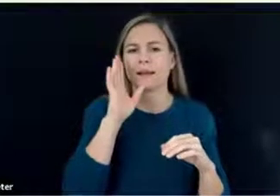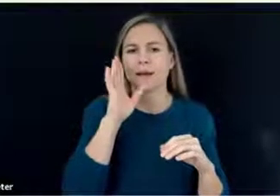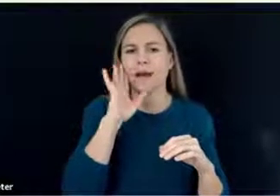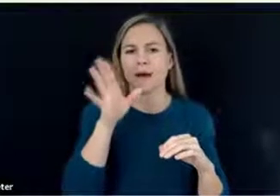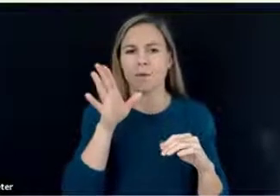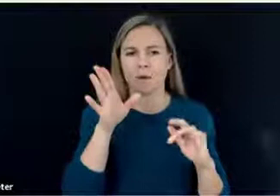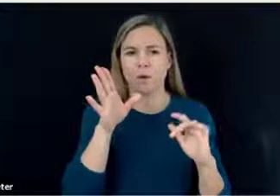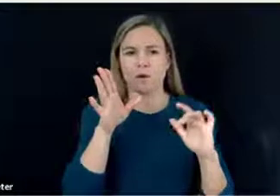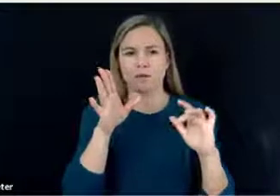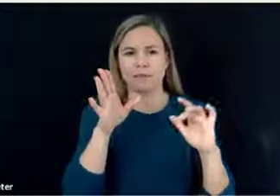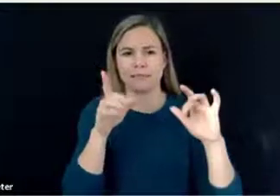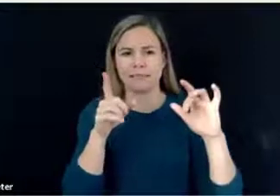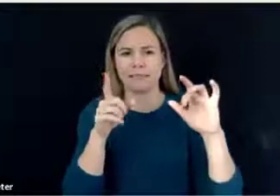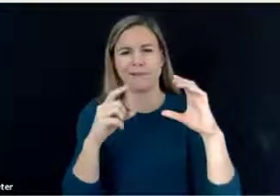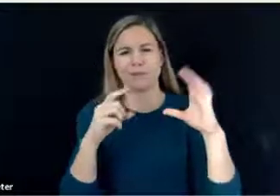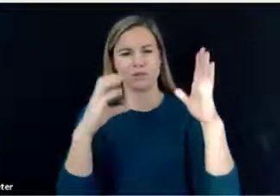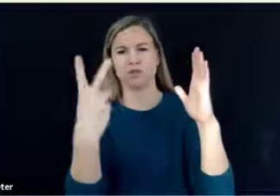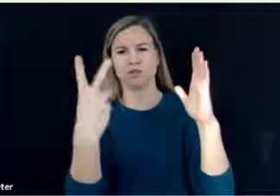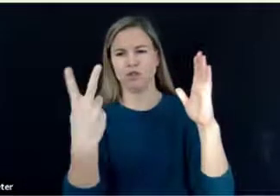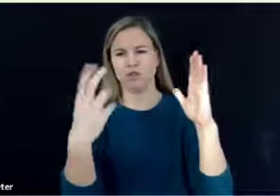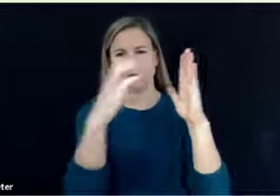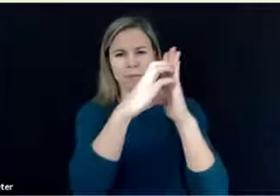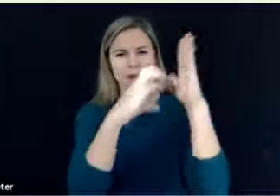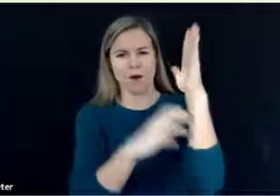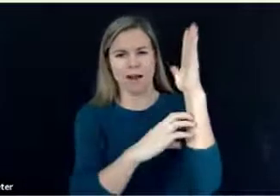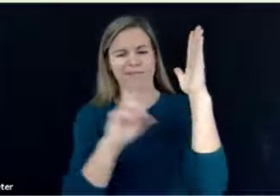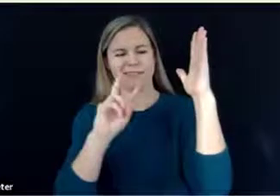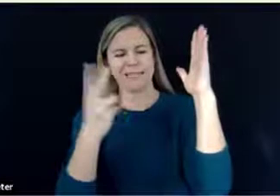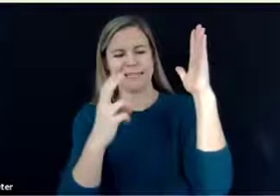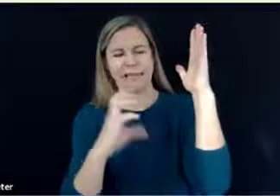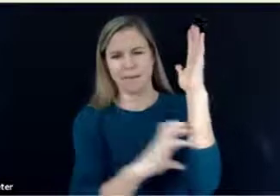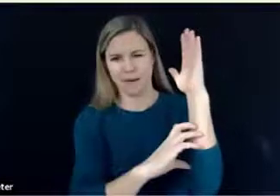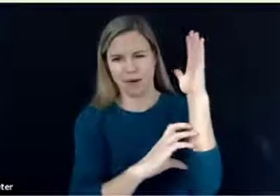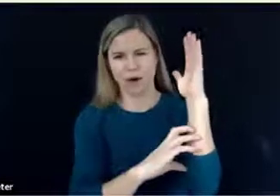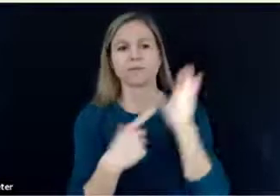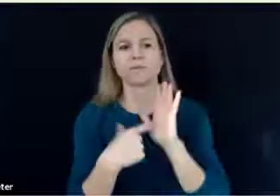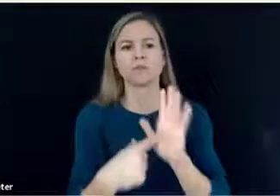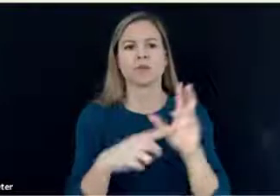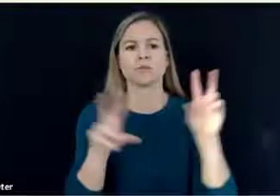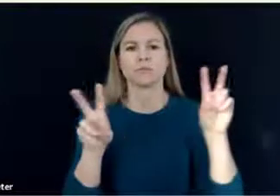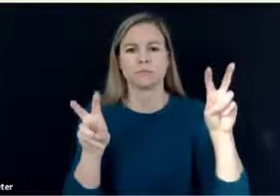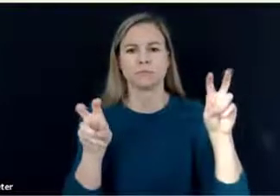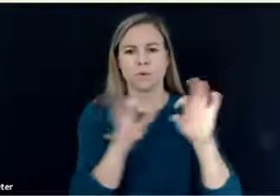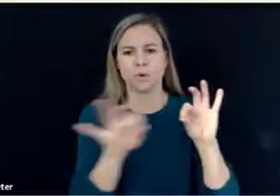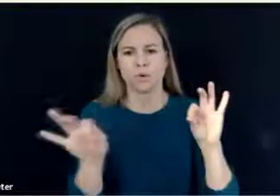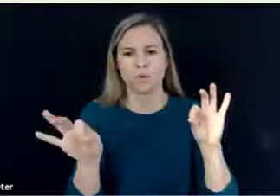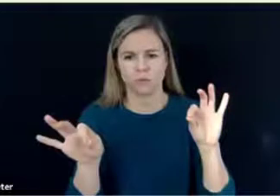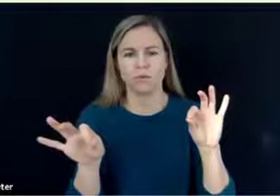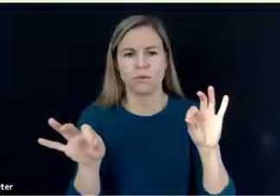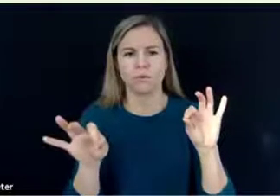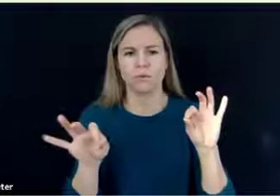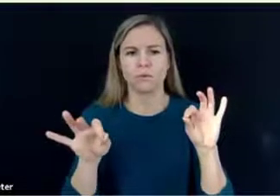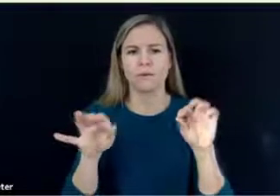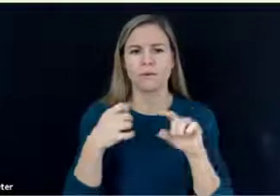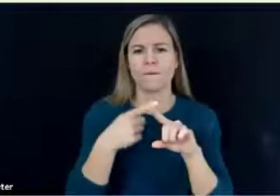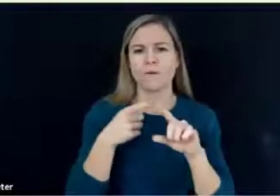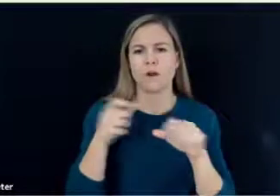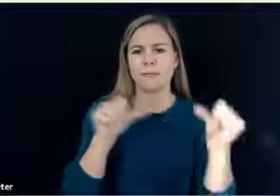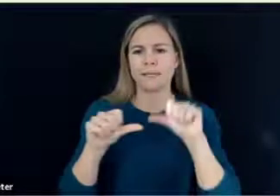This is a quote from one of our scientists-in-training if you will